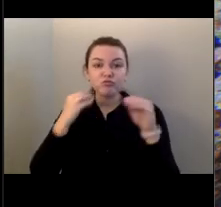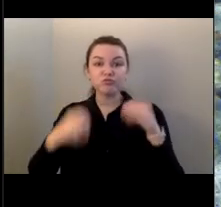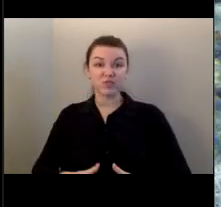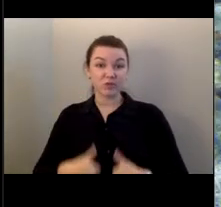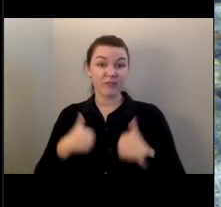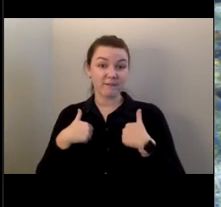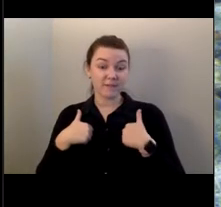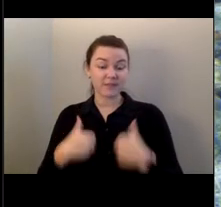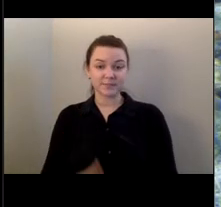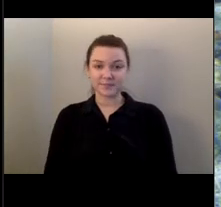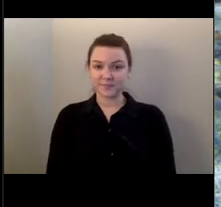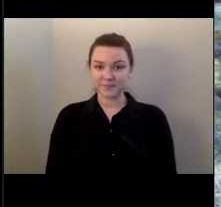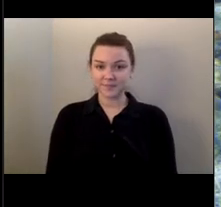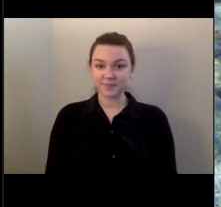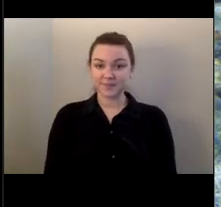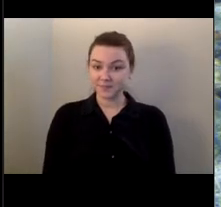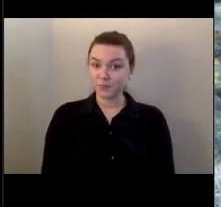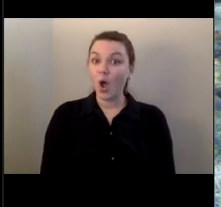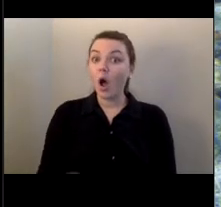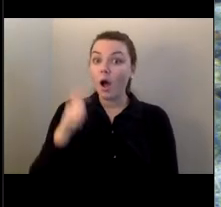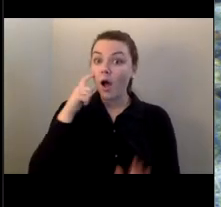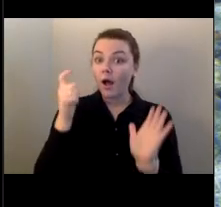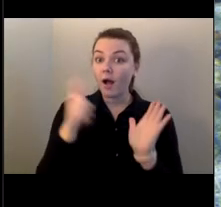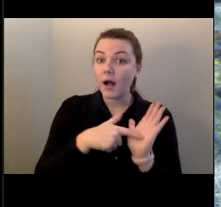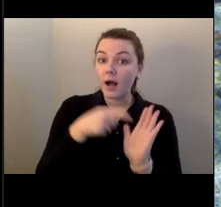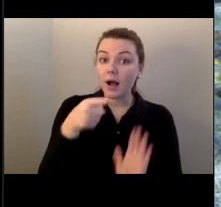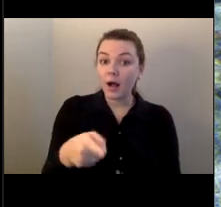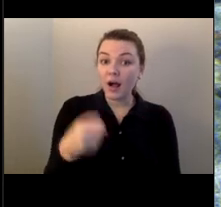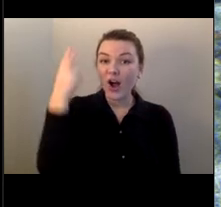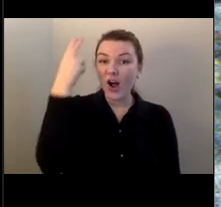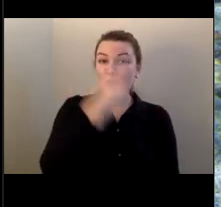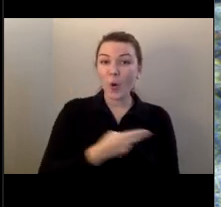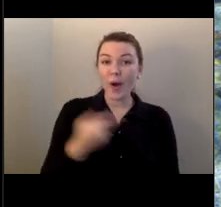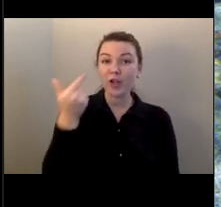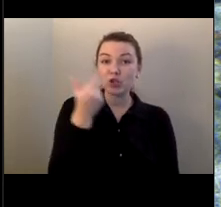Ooh, I spy a Hawaiian green sea turtle, or a honu.